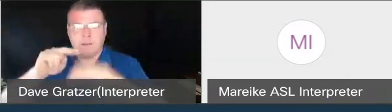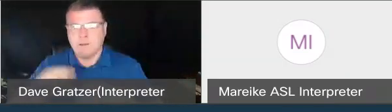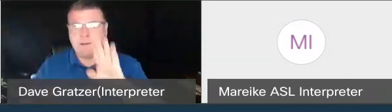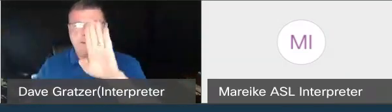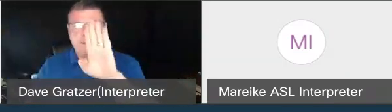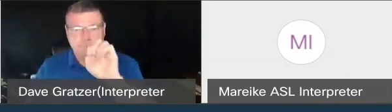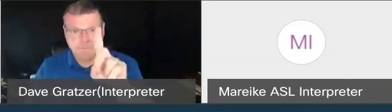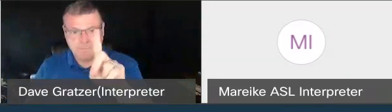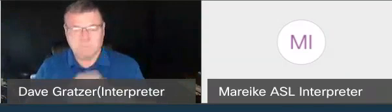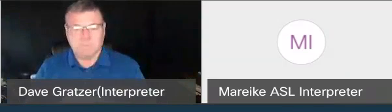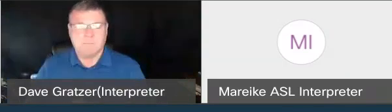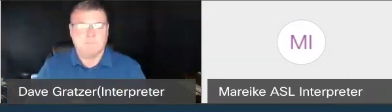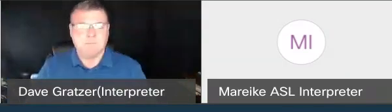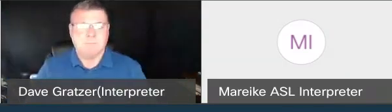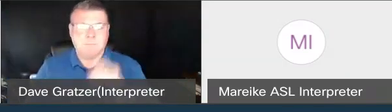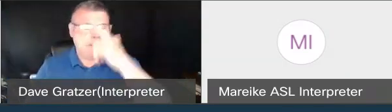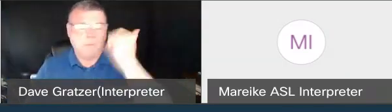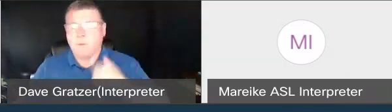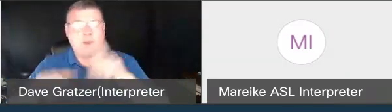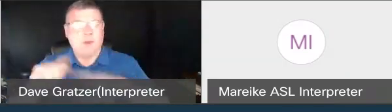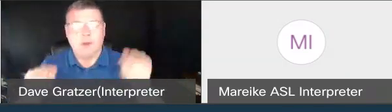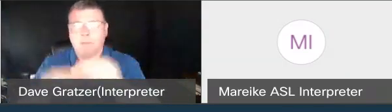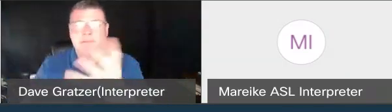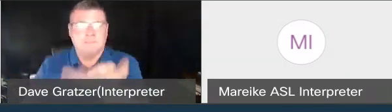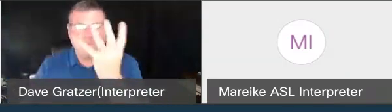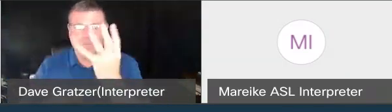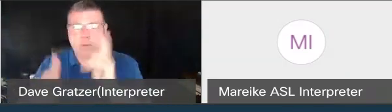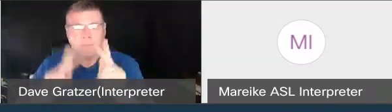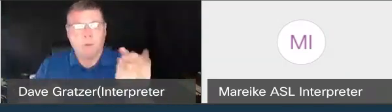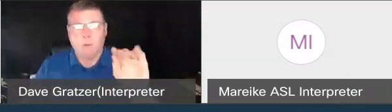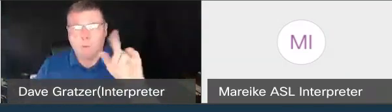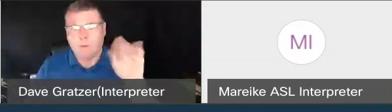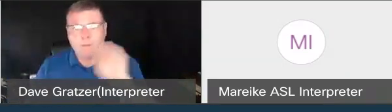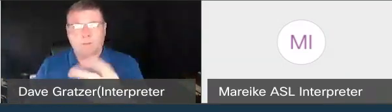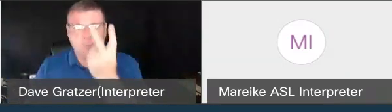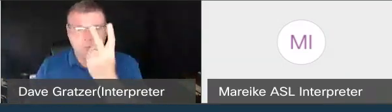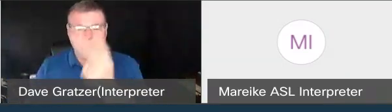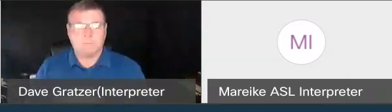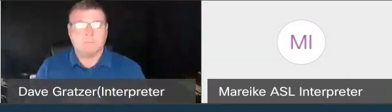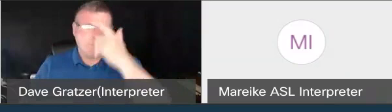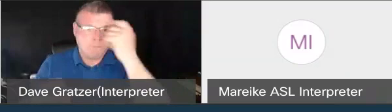because, uh, we couldn't put four people in a room anymore, we could only put two because of the pandemic.